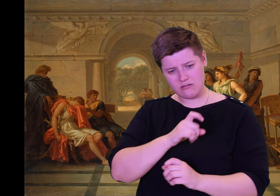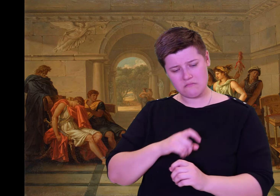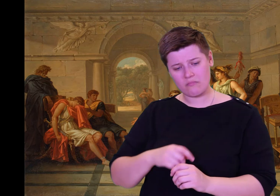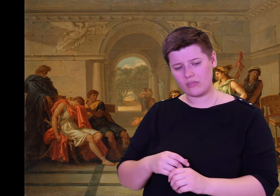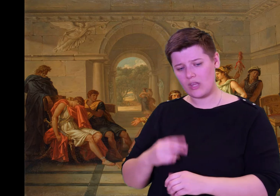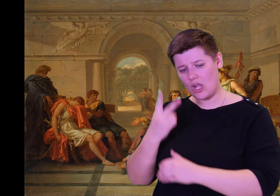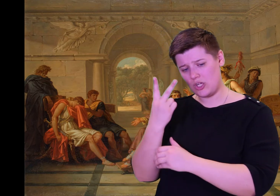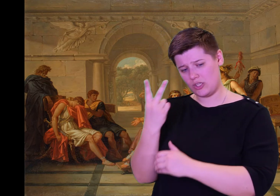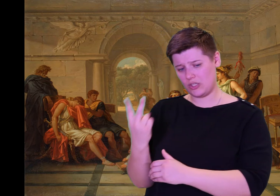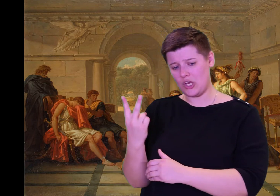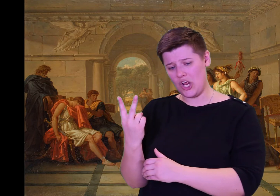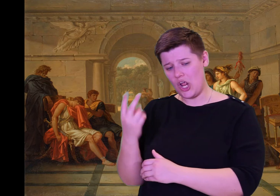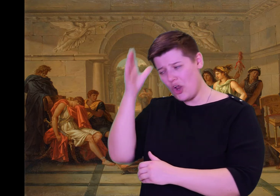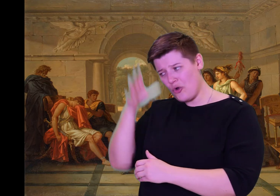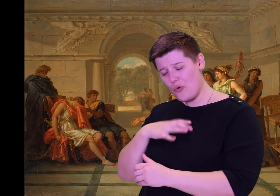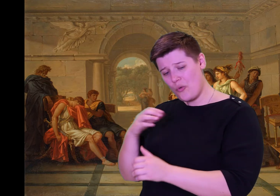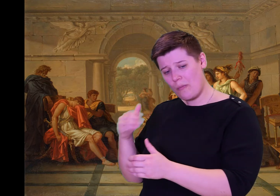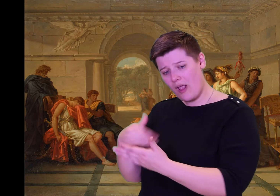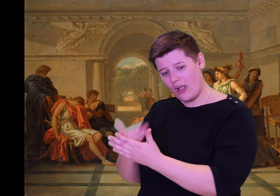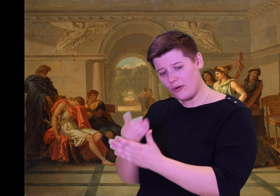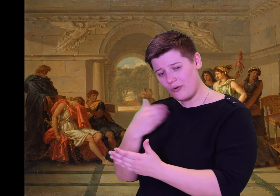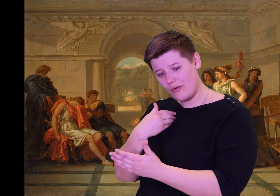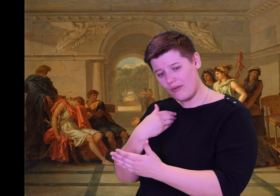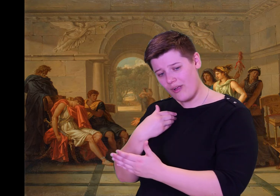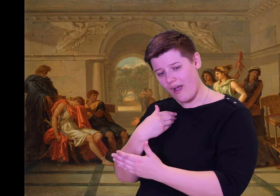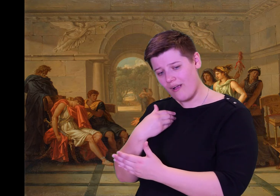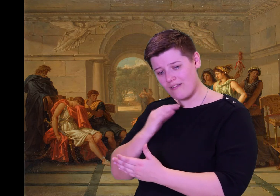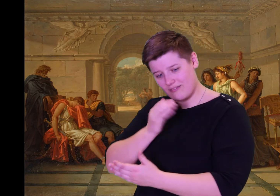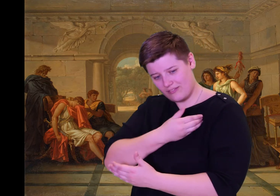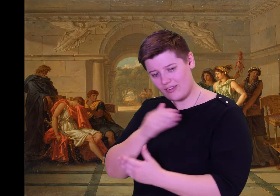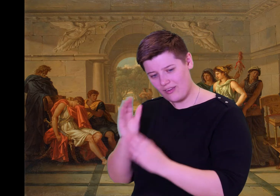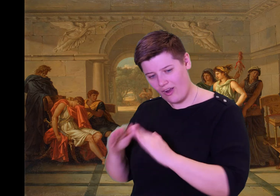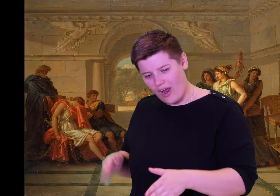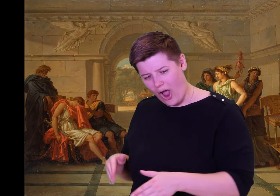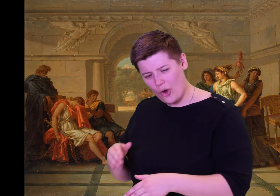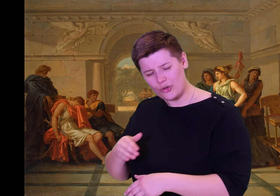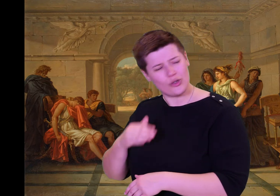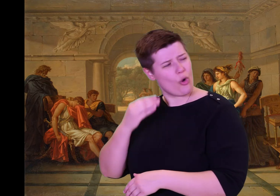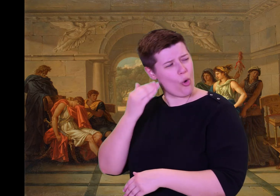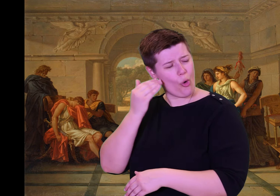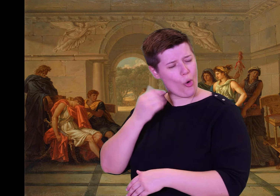But Menelaus noticed and wondered whether he should wait until the boy first